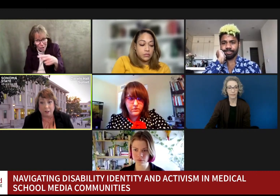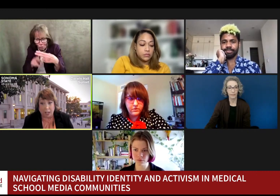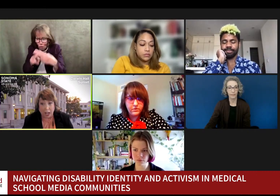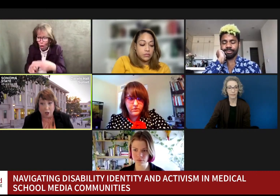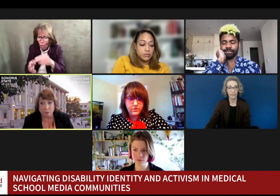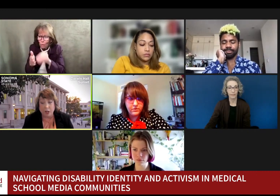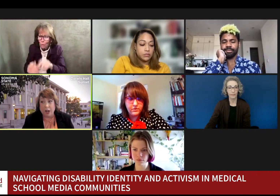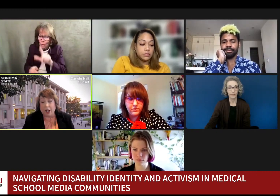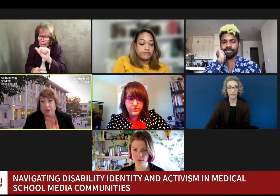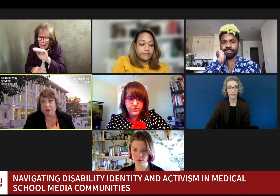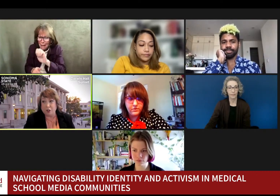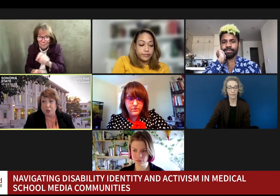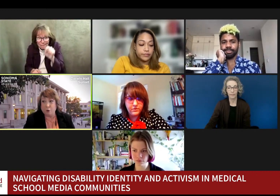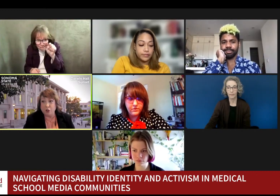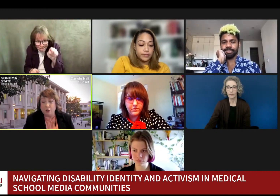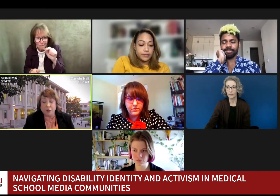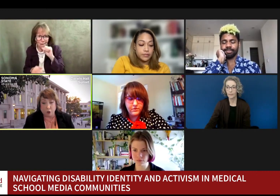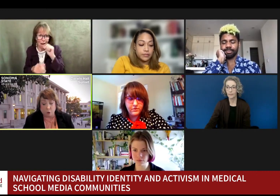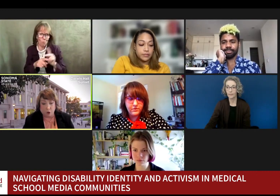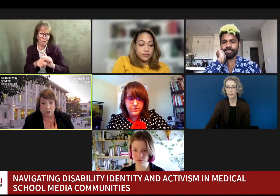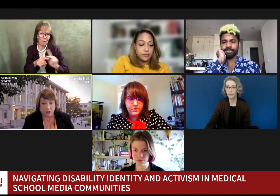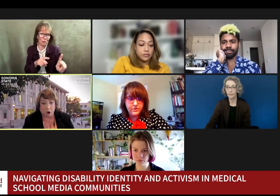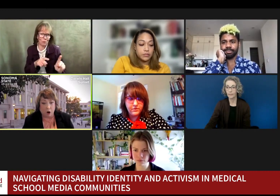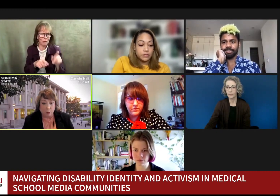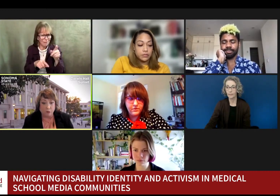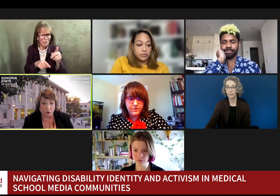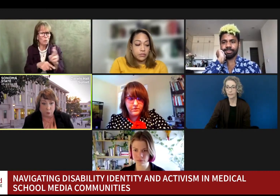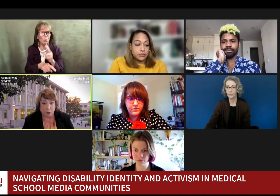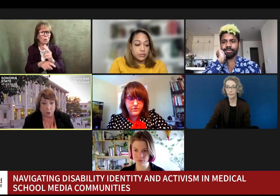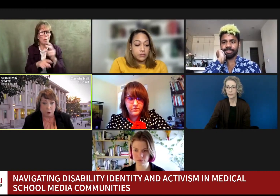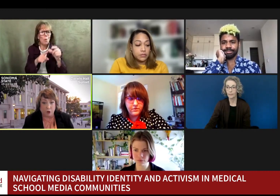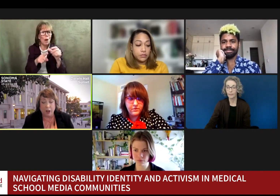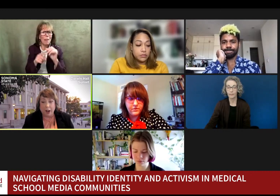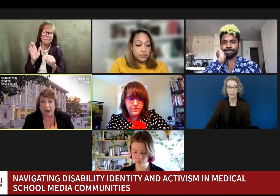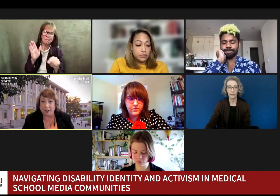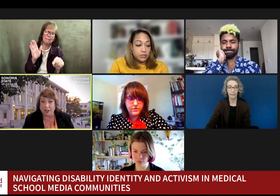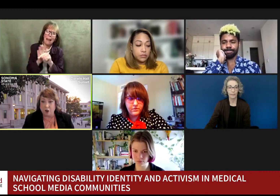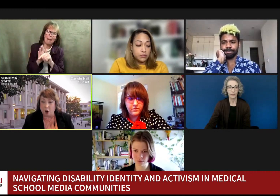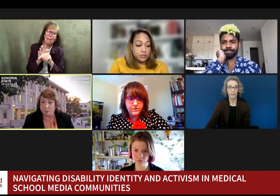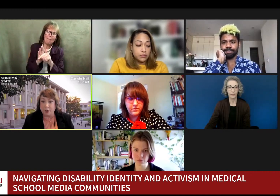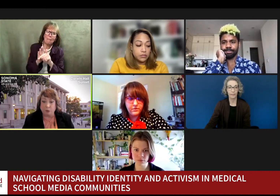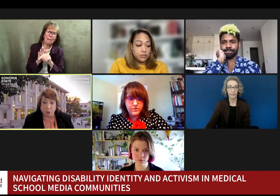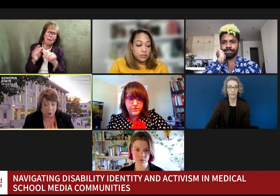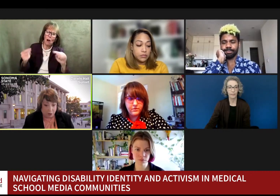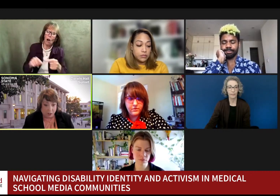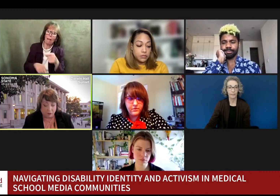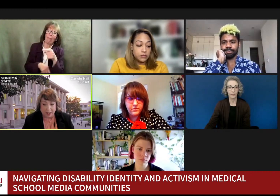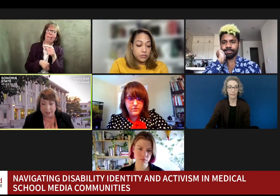And that she was using a word that's harmful to people, and not being responsive to that.